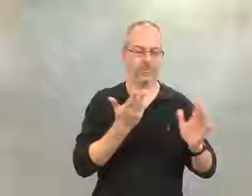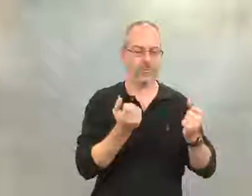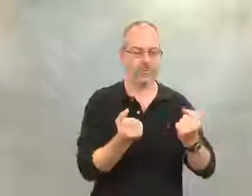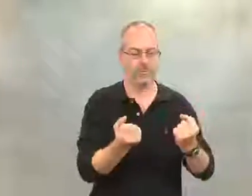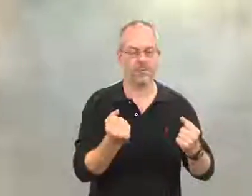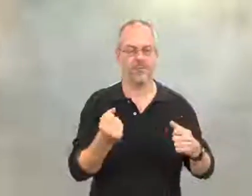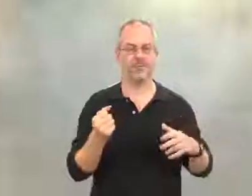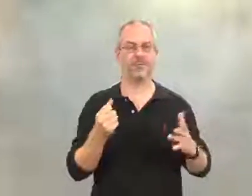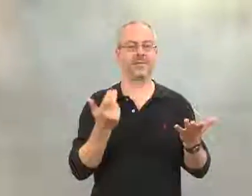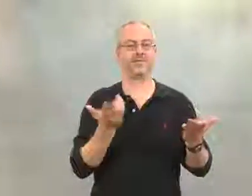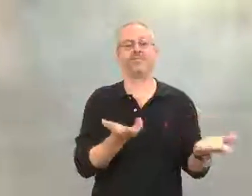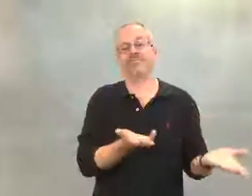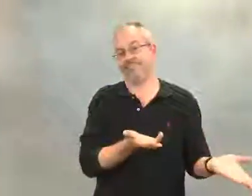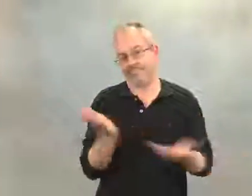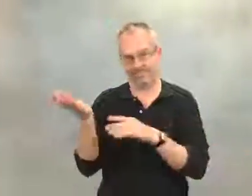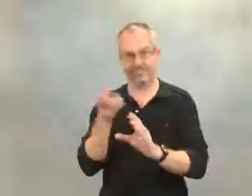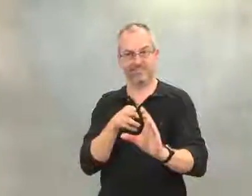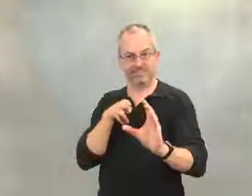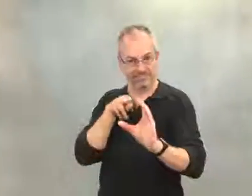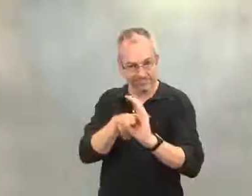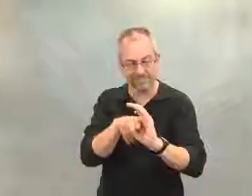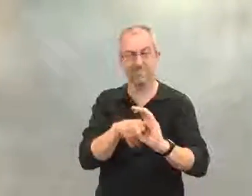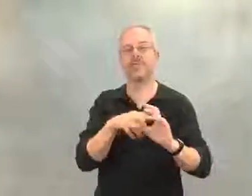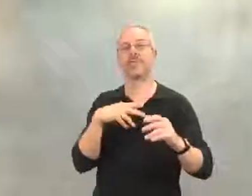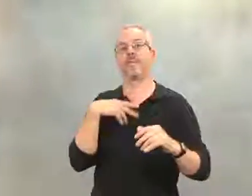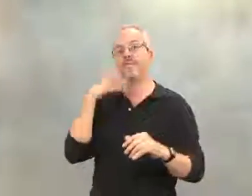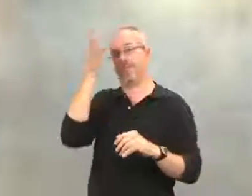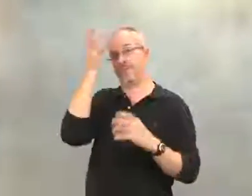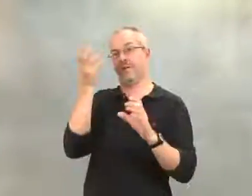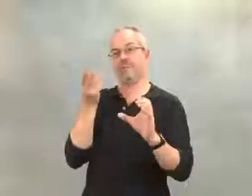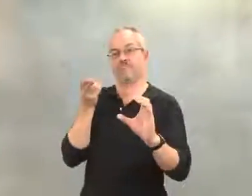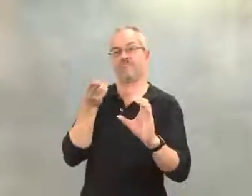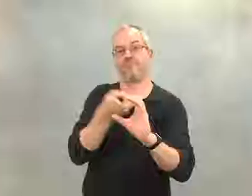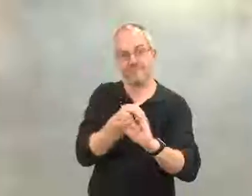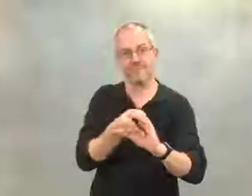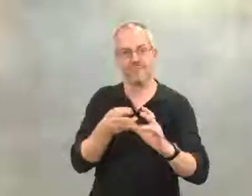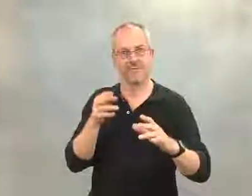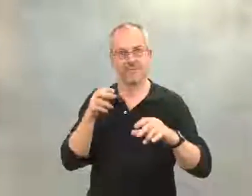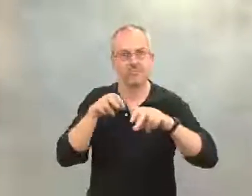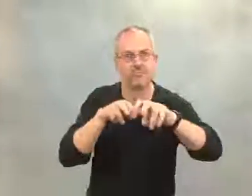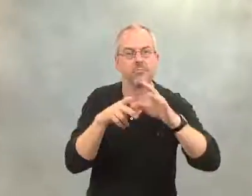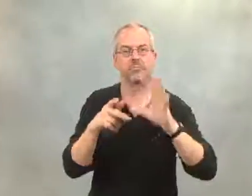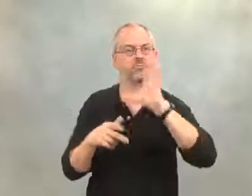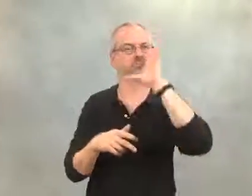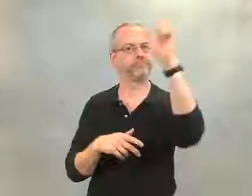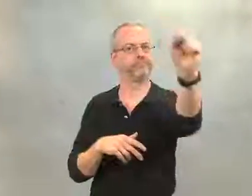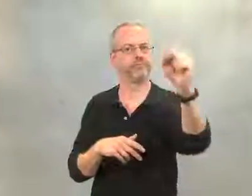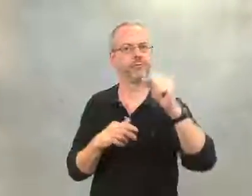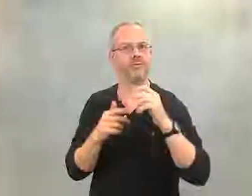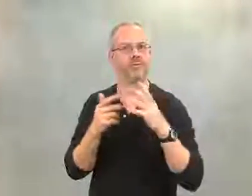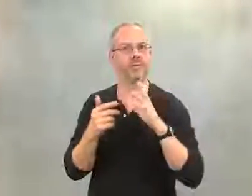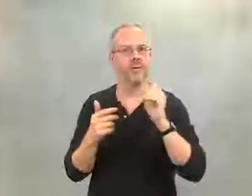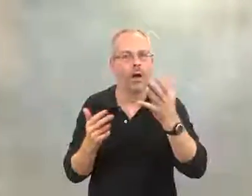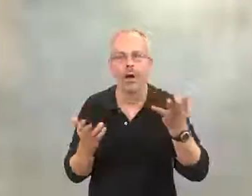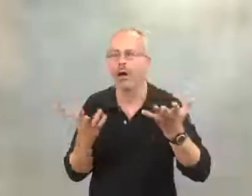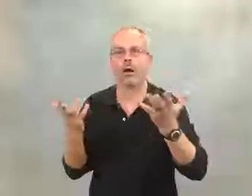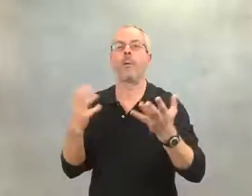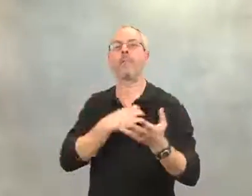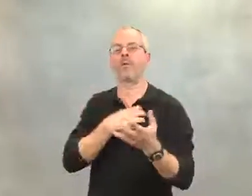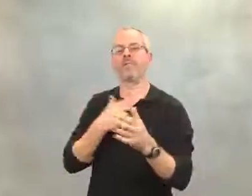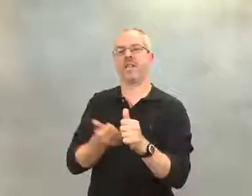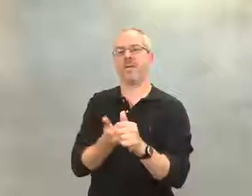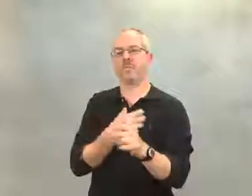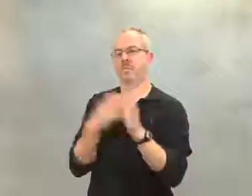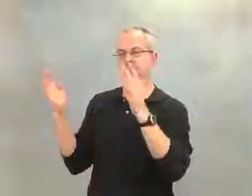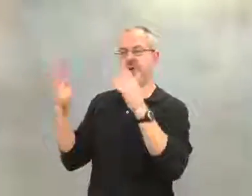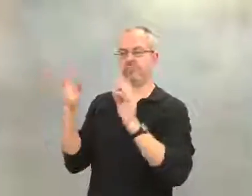They held me down as they put me in the ambulance.